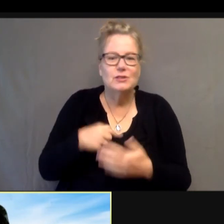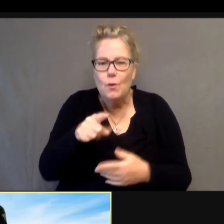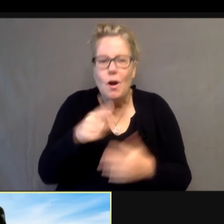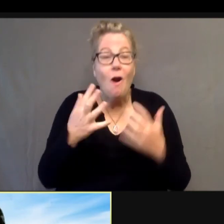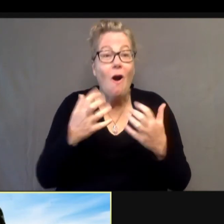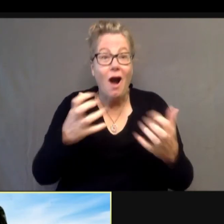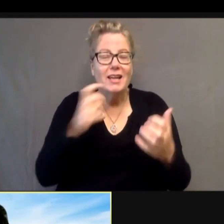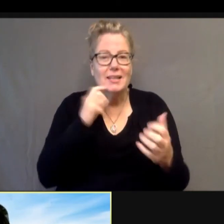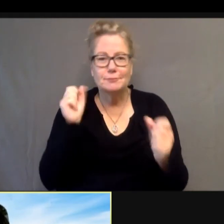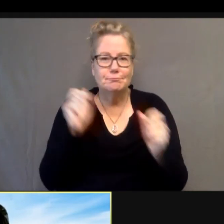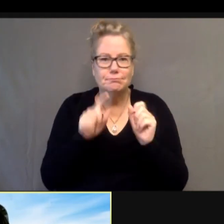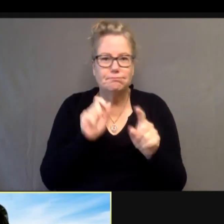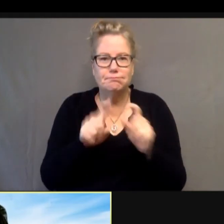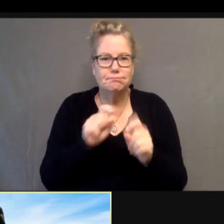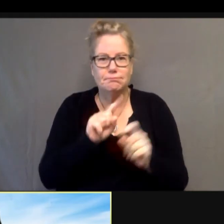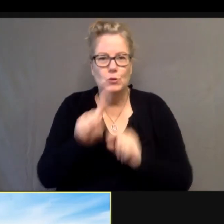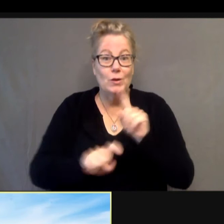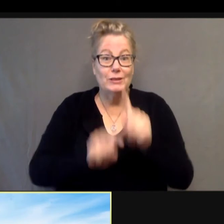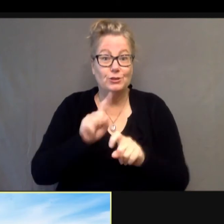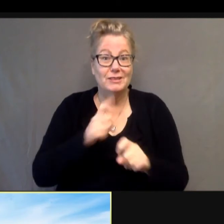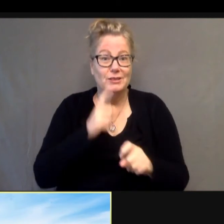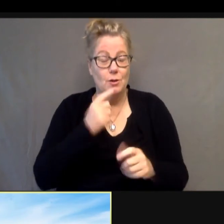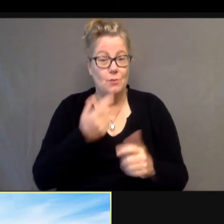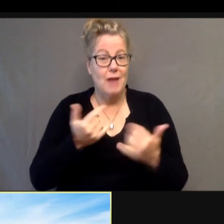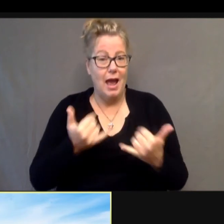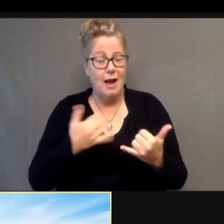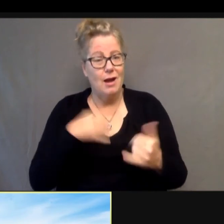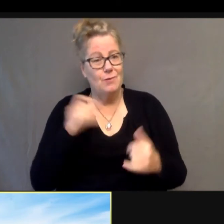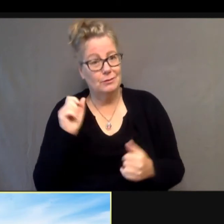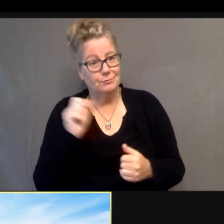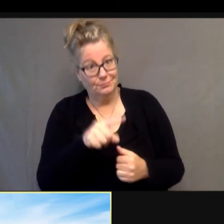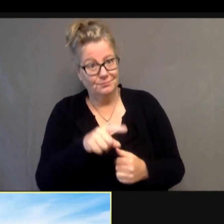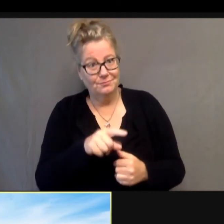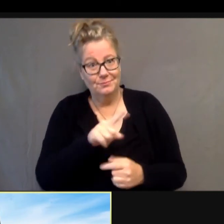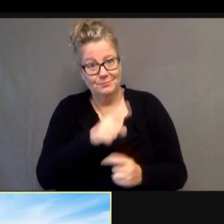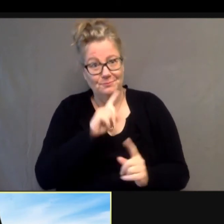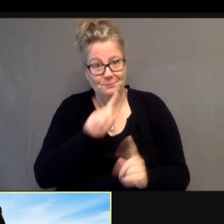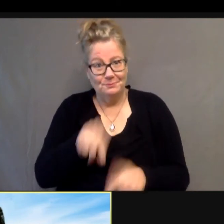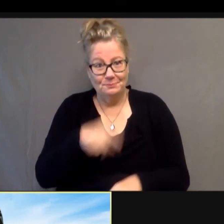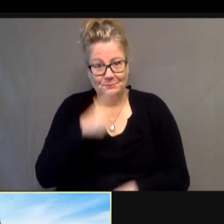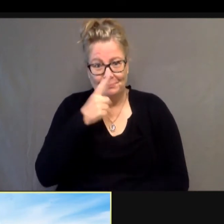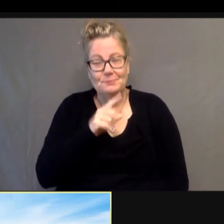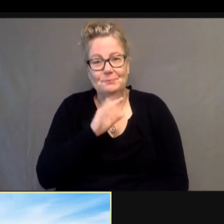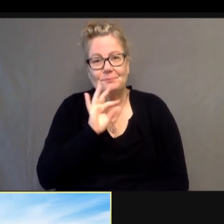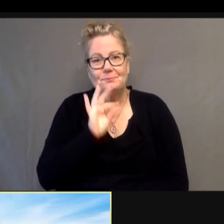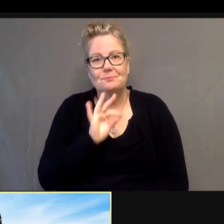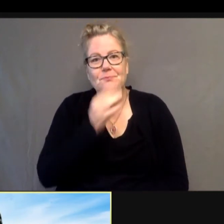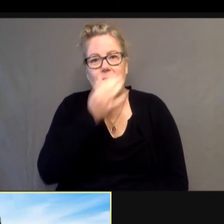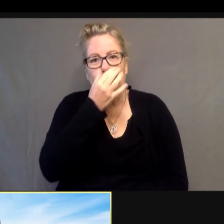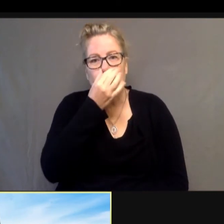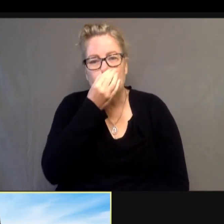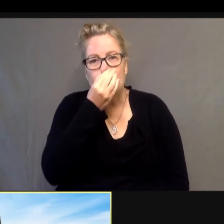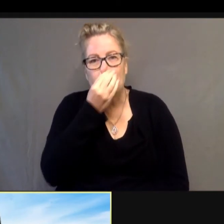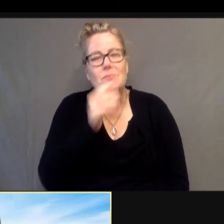that I would like to ask you. The first one is, what do you do when the person who is